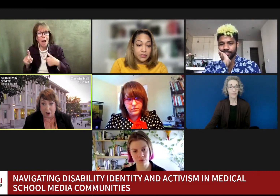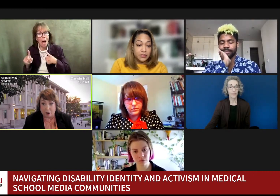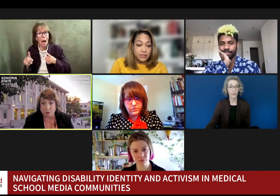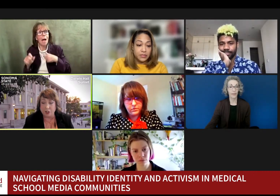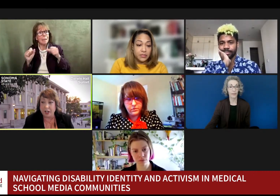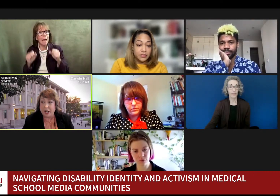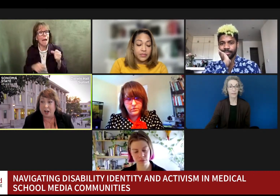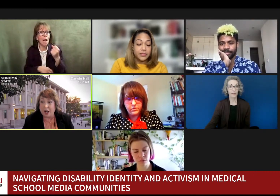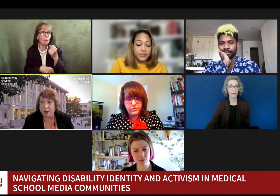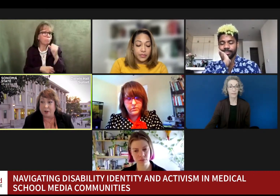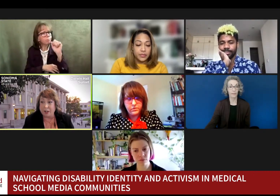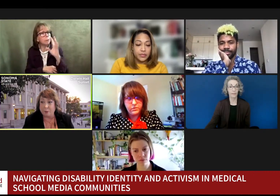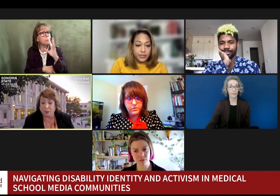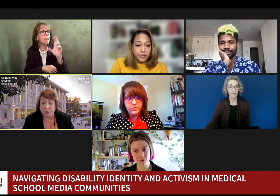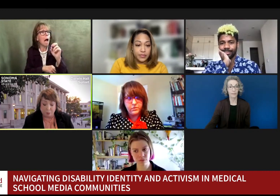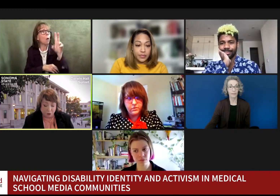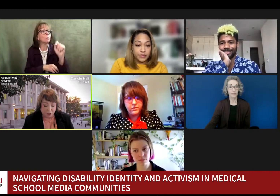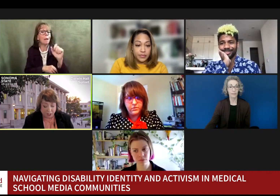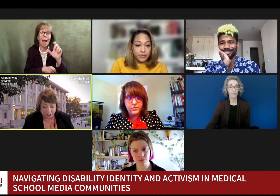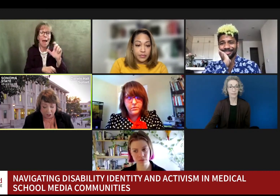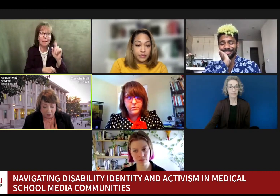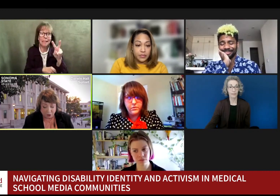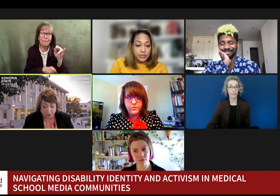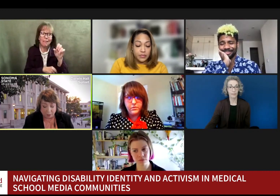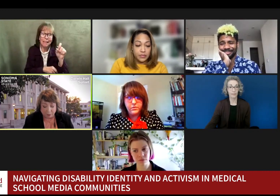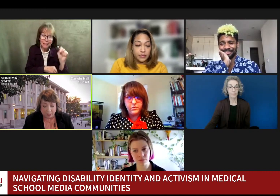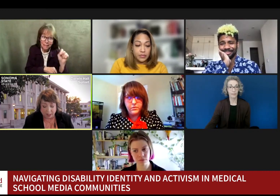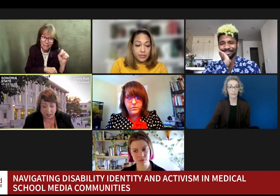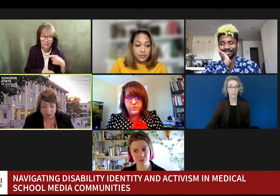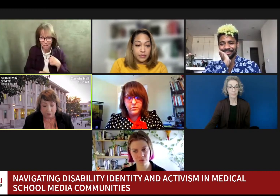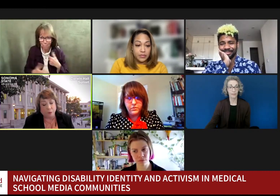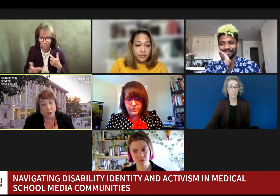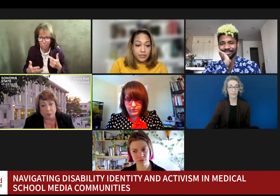And I'm really pushed to continue doing that because I hear from so